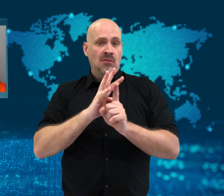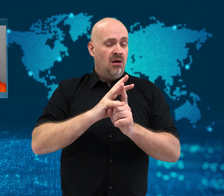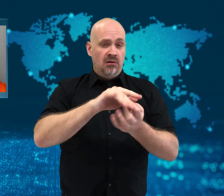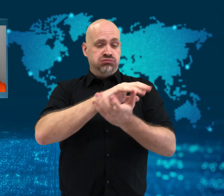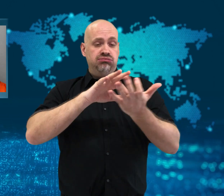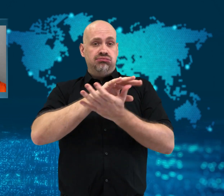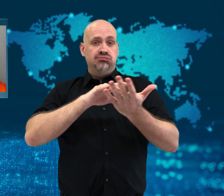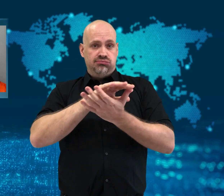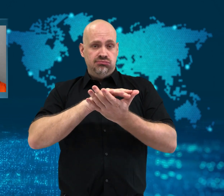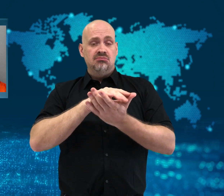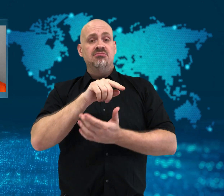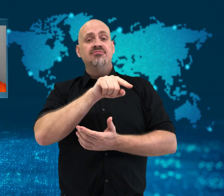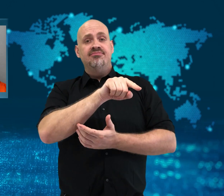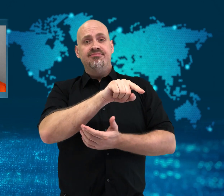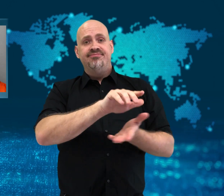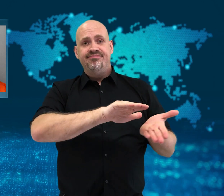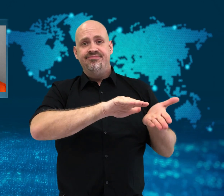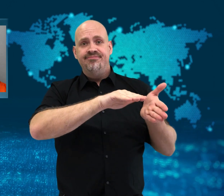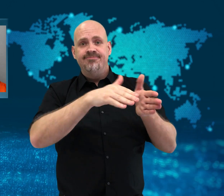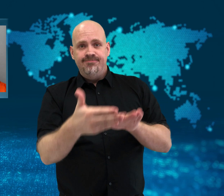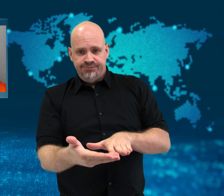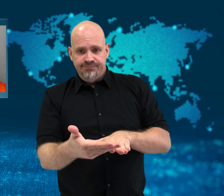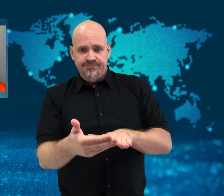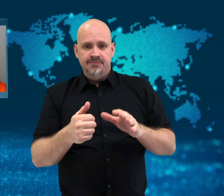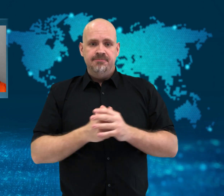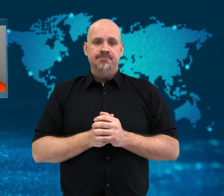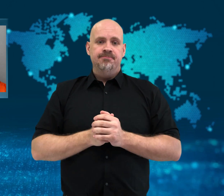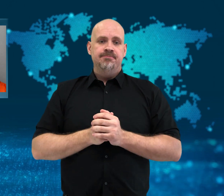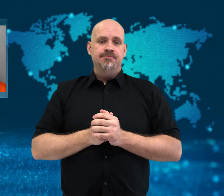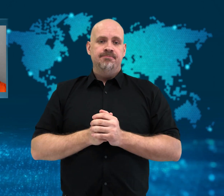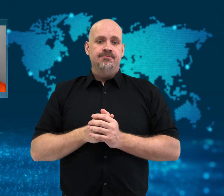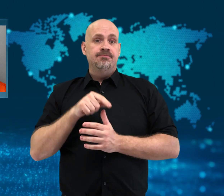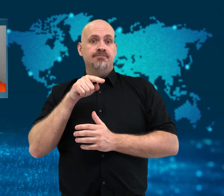a white police officer,